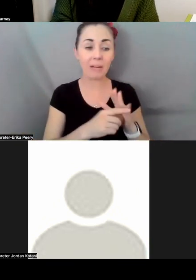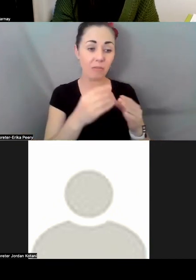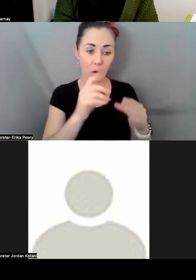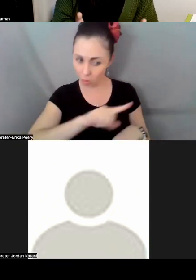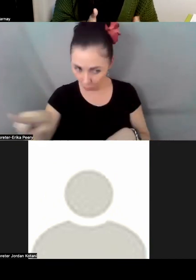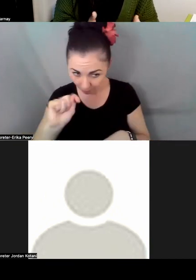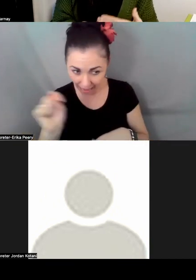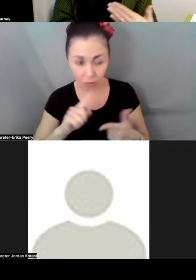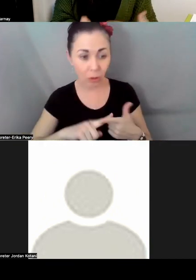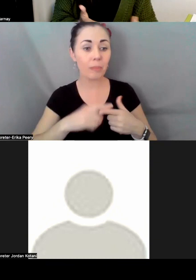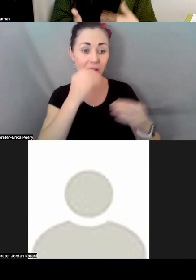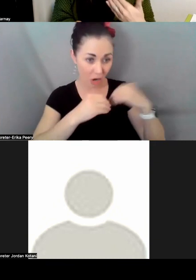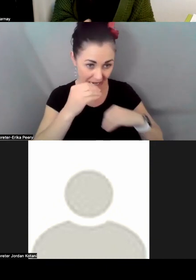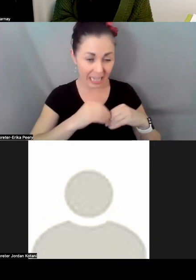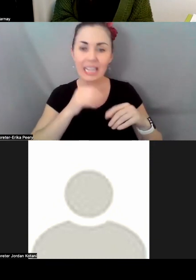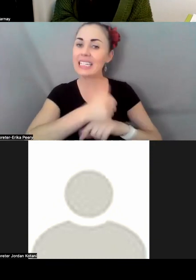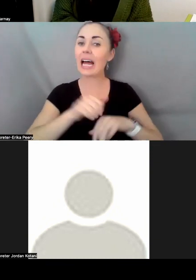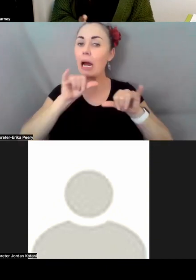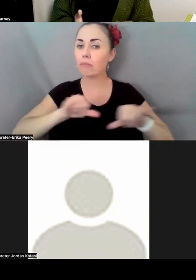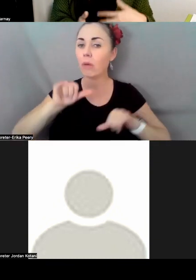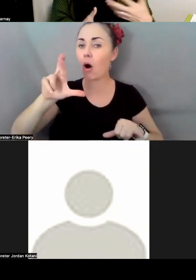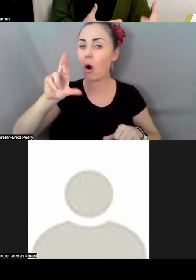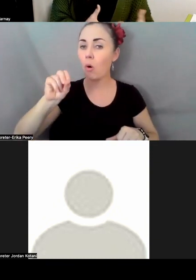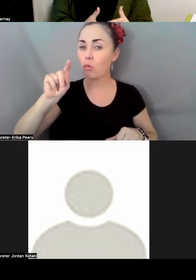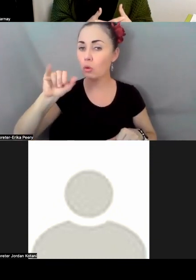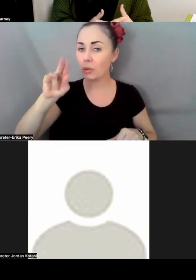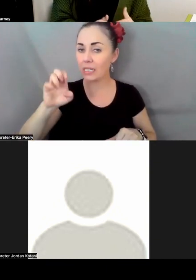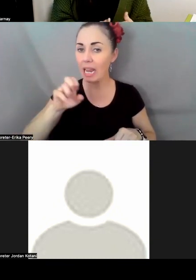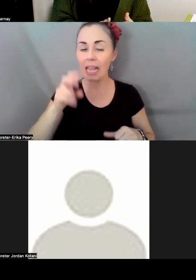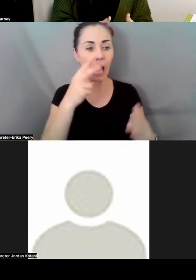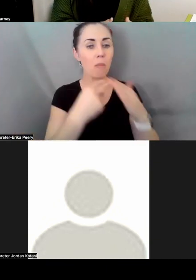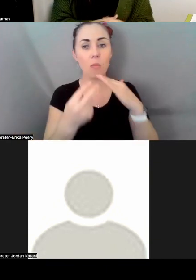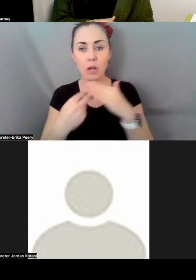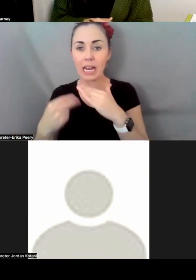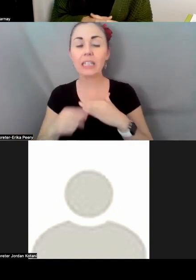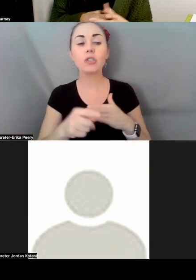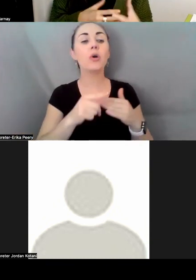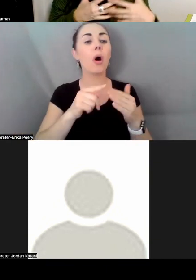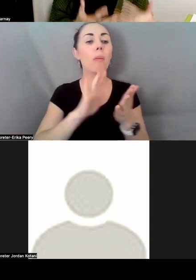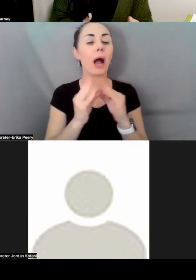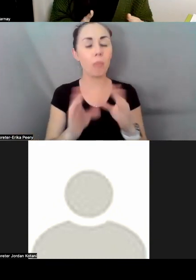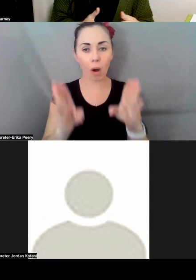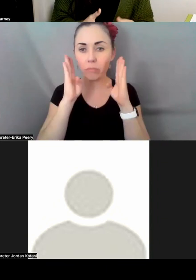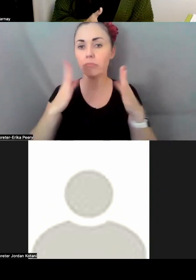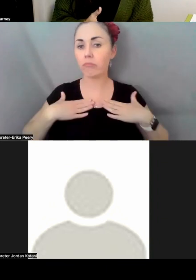to help with routine and build in predictability. Teach them body awareness, teach about emotions,